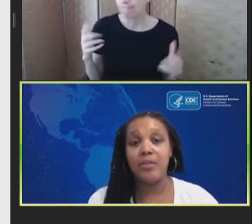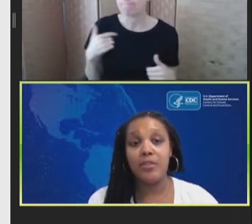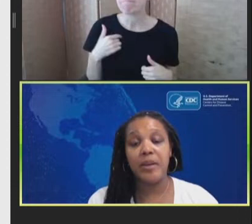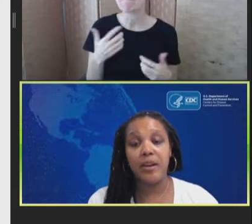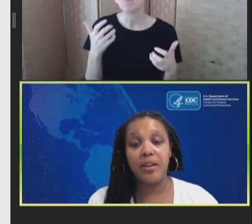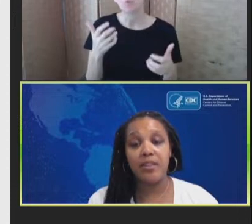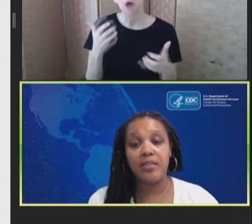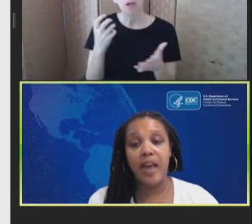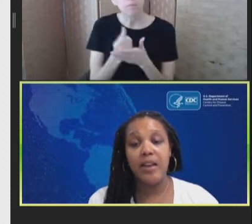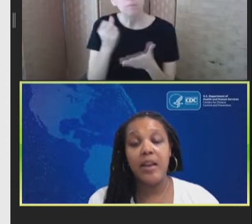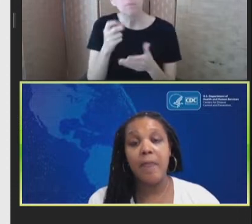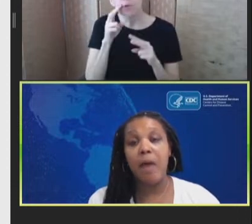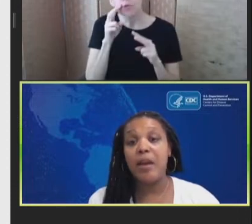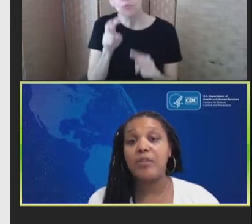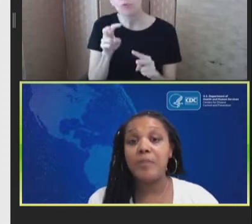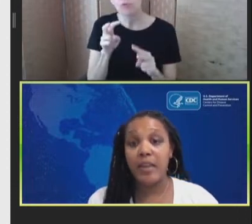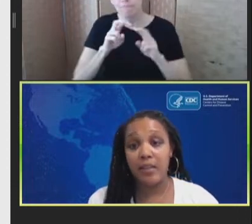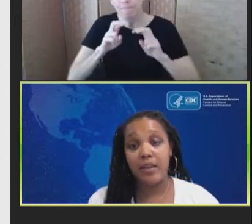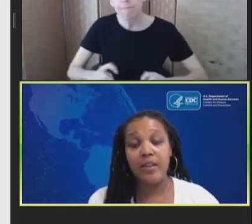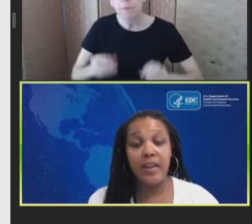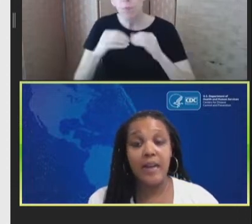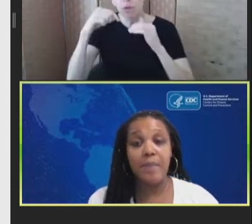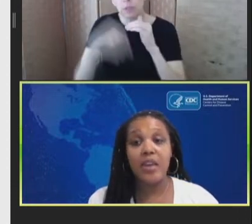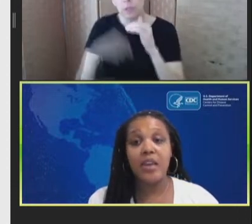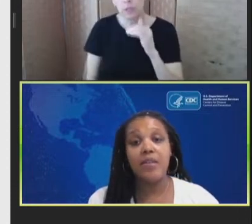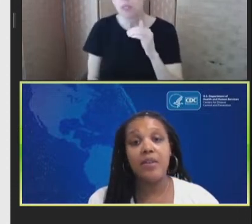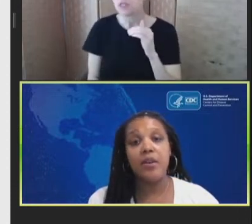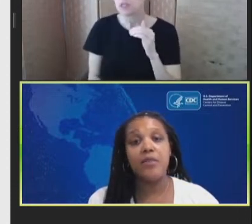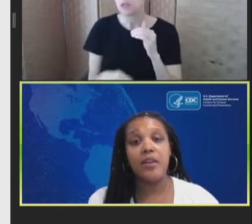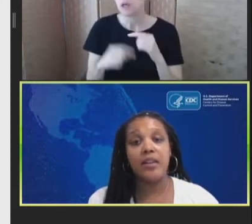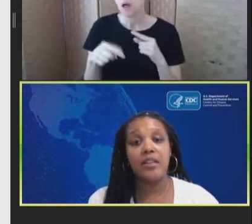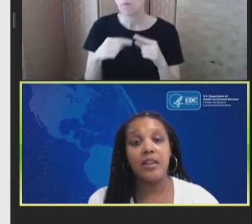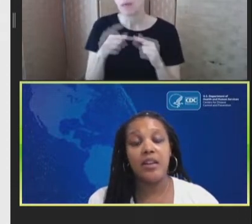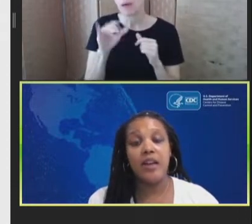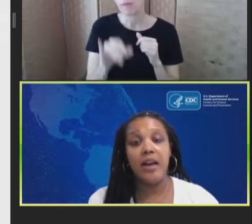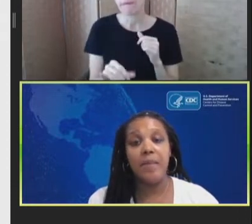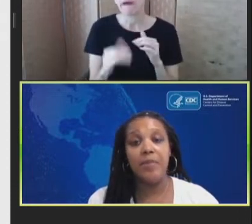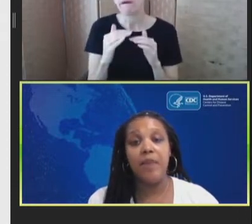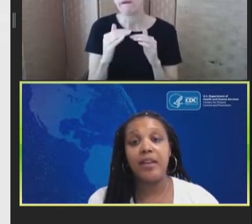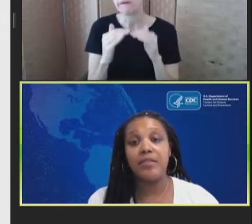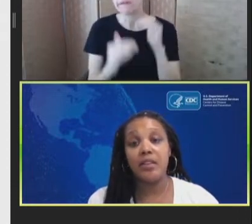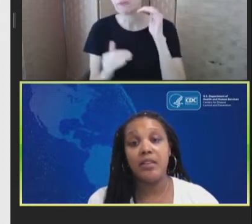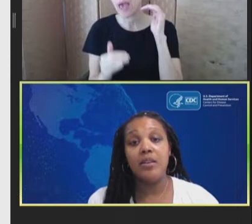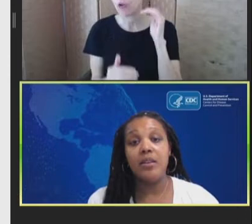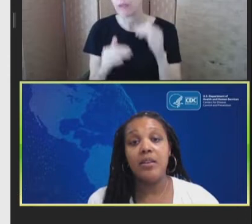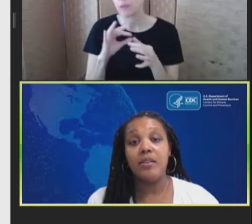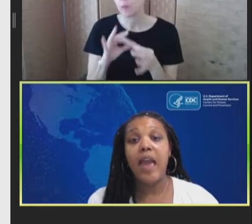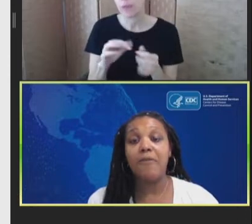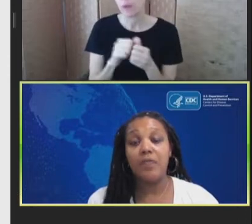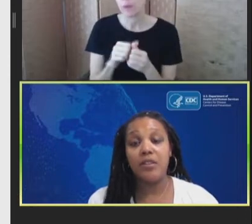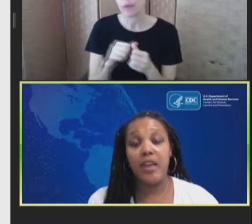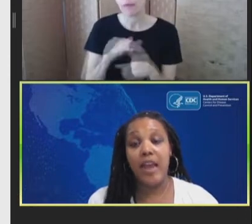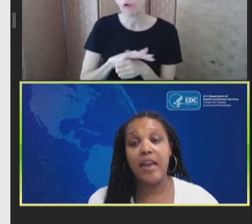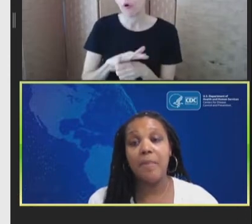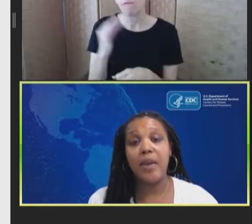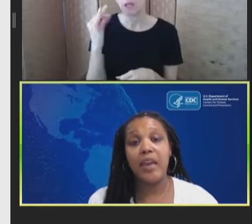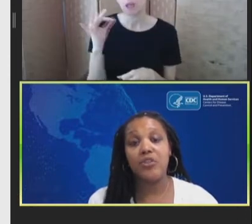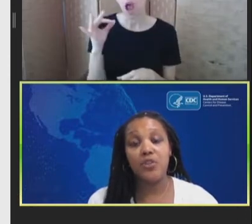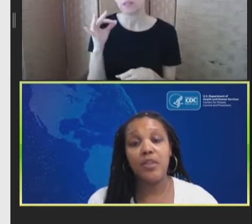some of the disparities that had been speculated in the COVID 19 vaccine effort and making sure